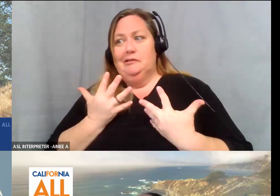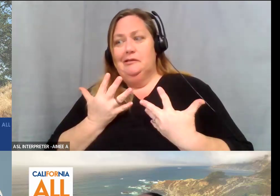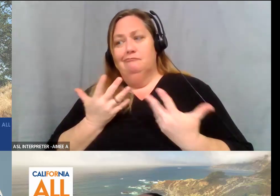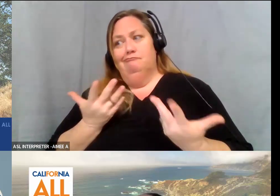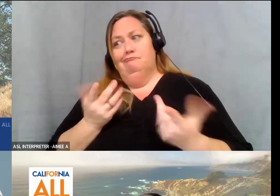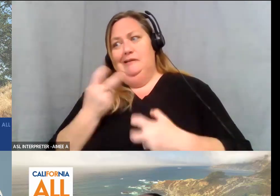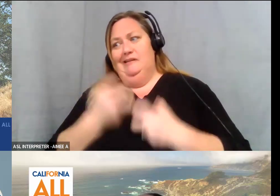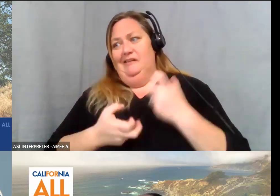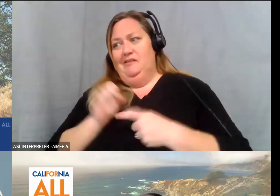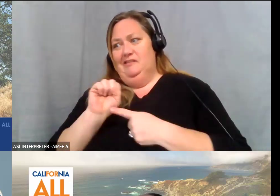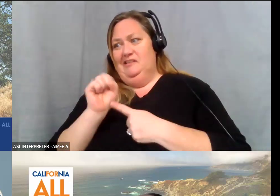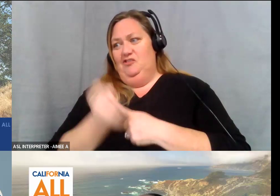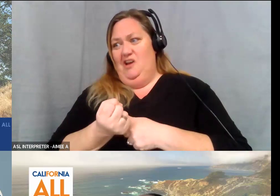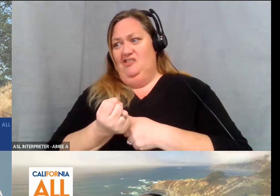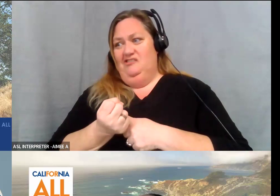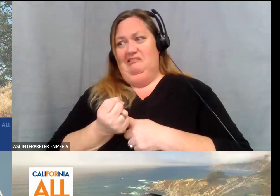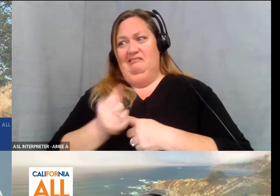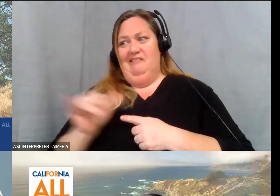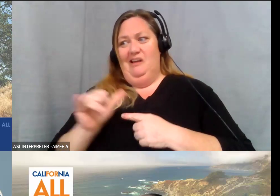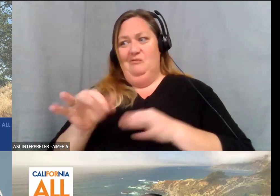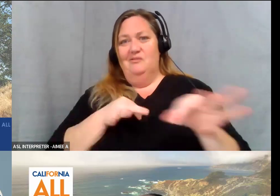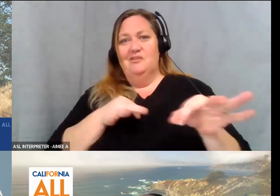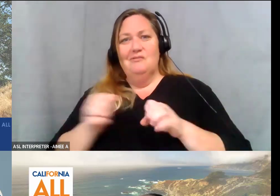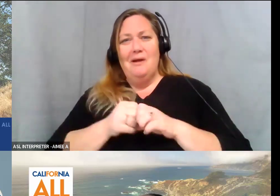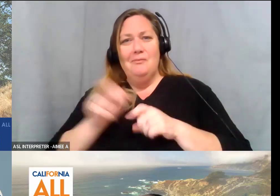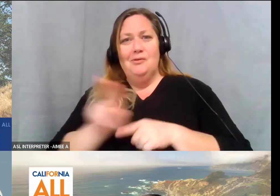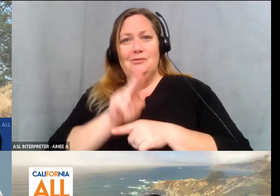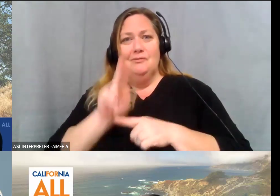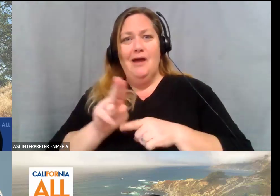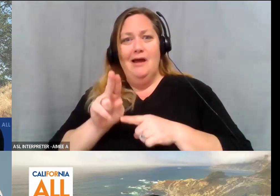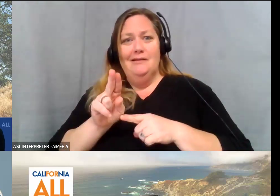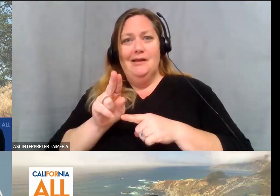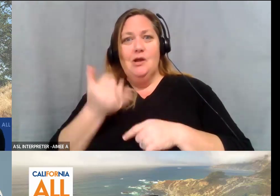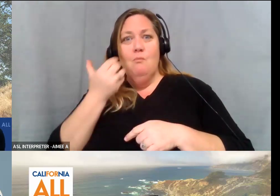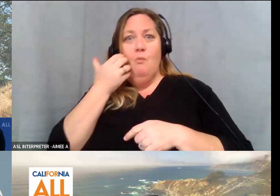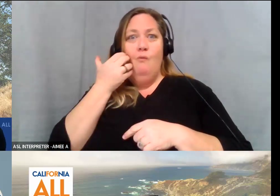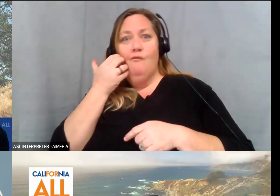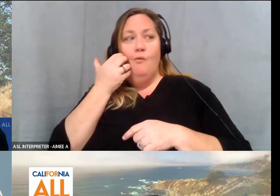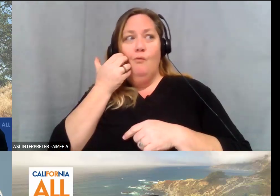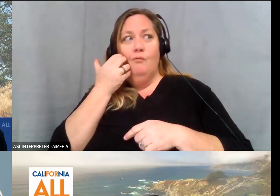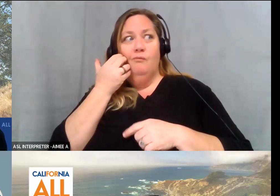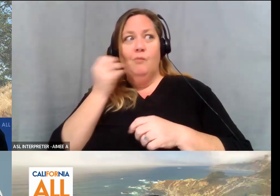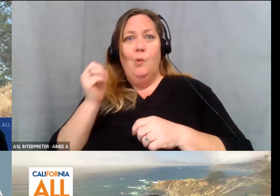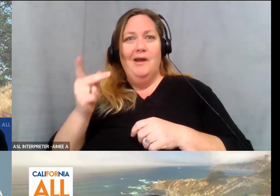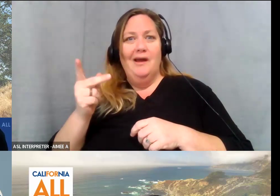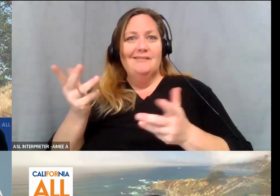difficult situation, much as was described with utilizing mobile phones. Okay, there's got to be